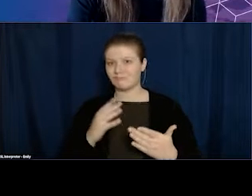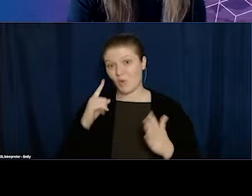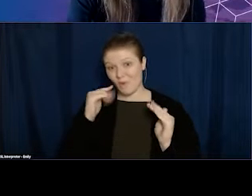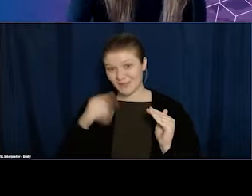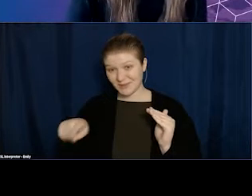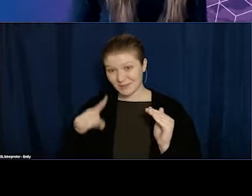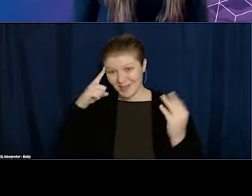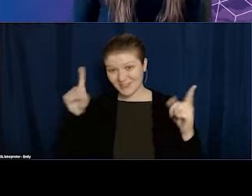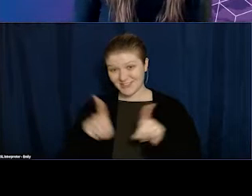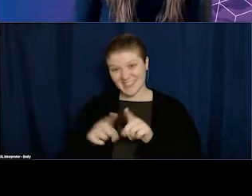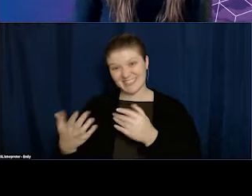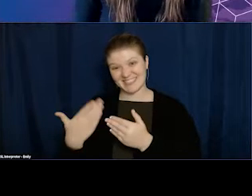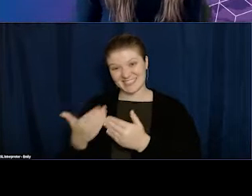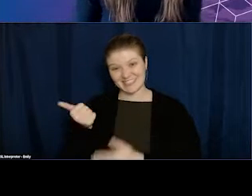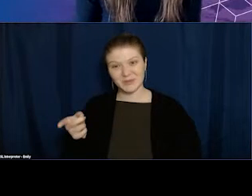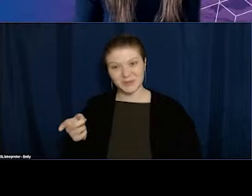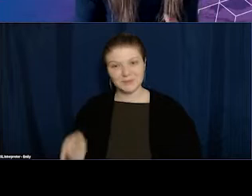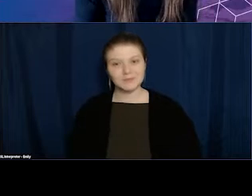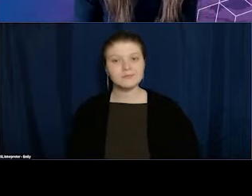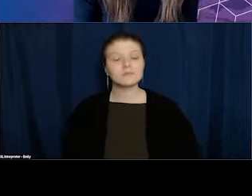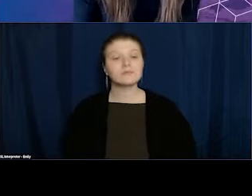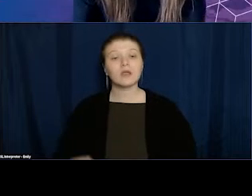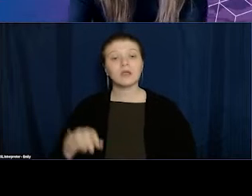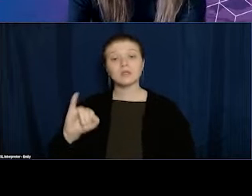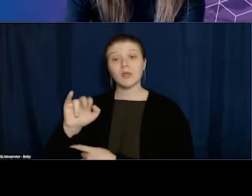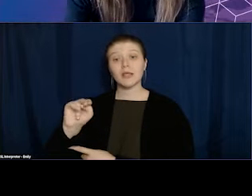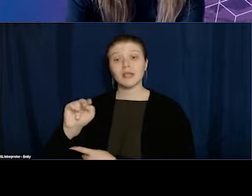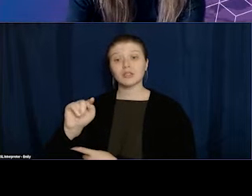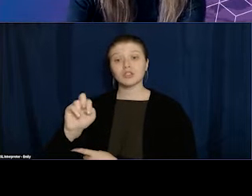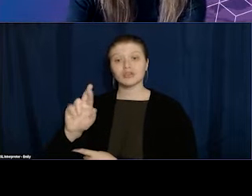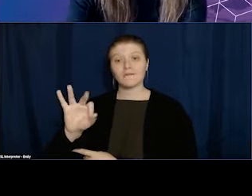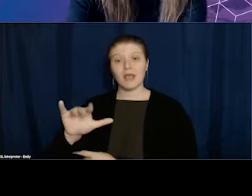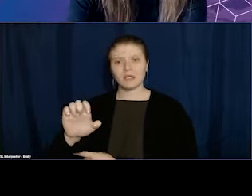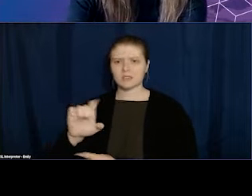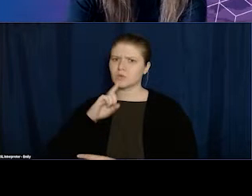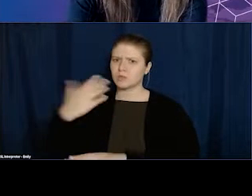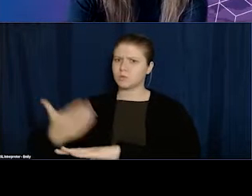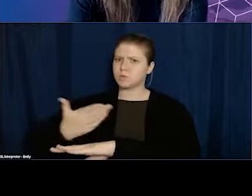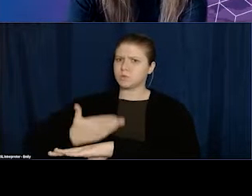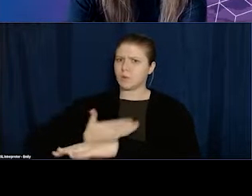So the interface for Research.gov is more modern. We have people here who specialize in usability.